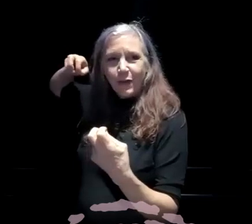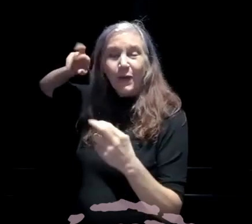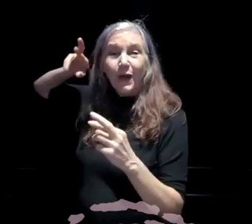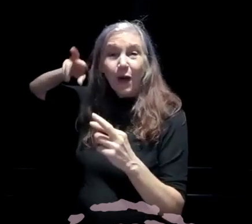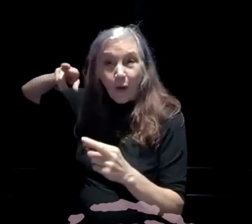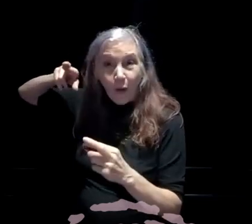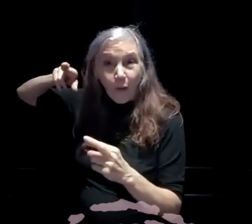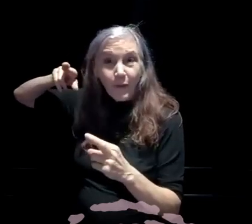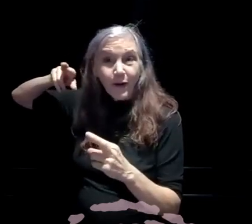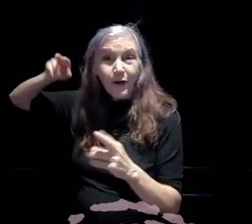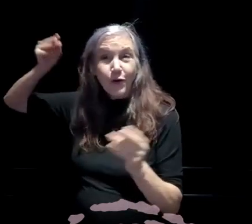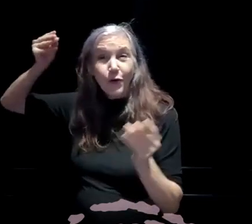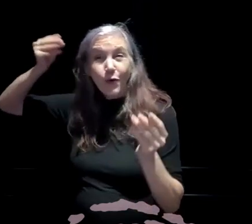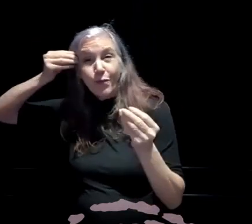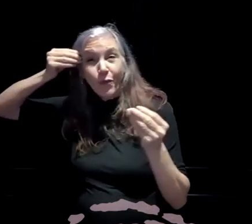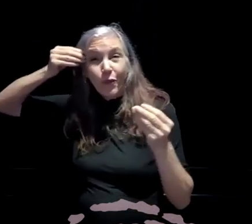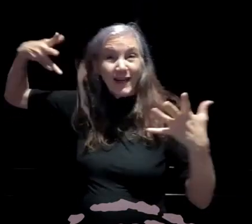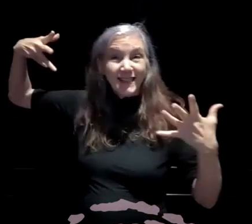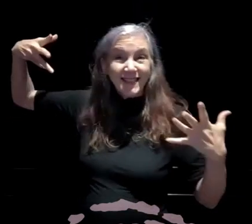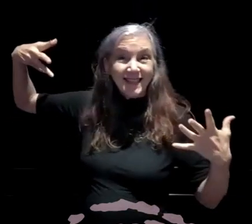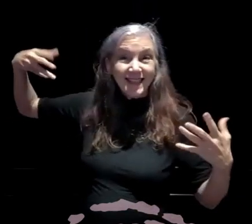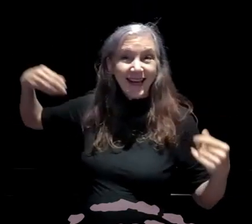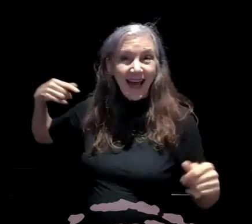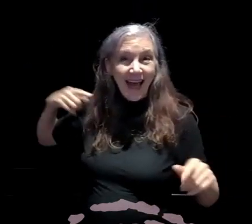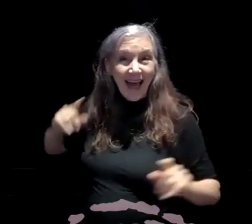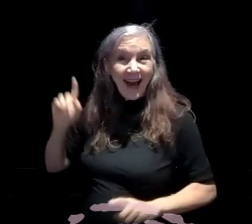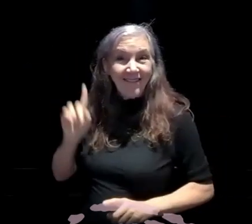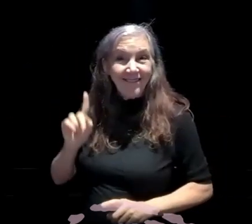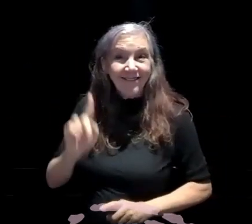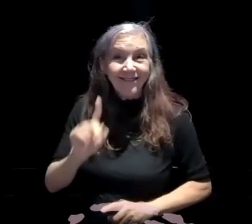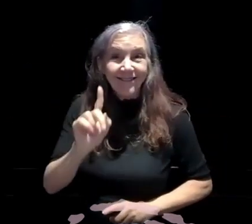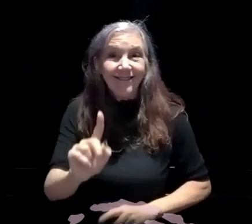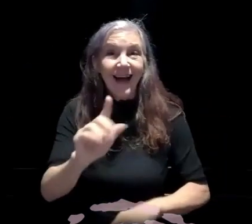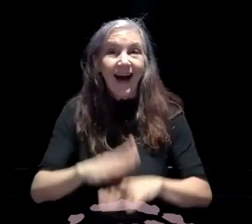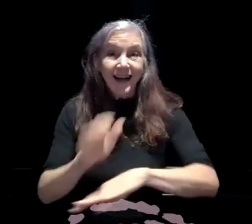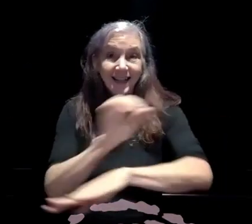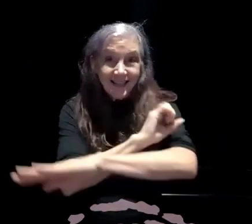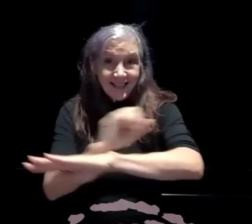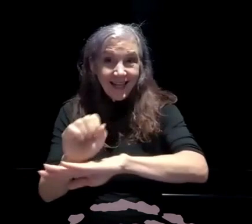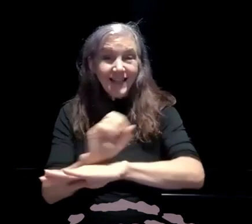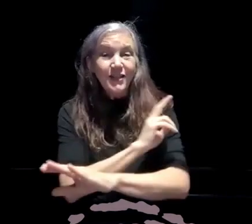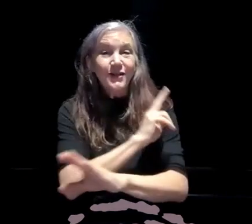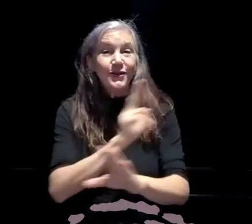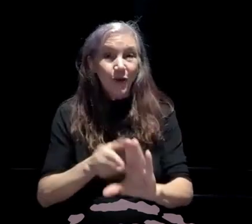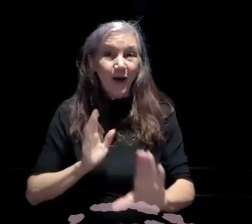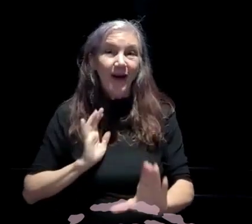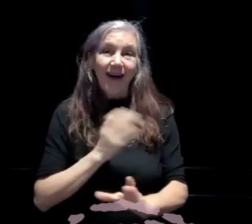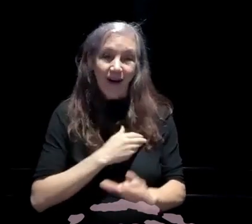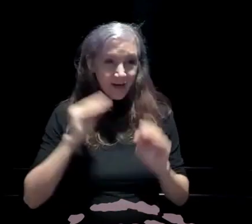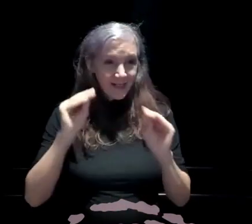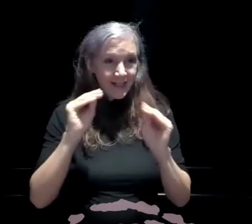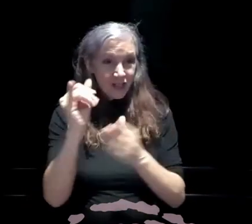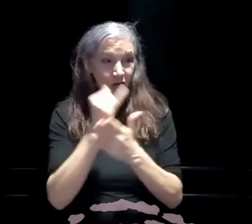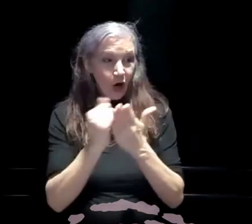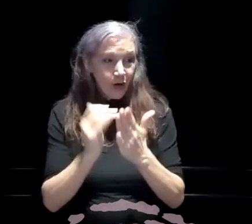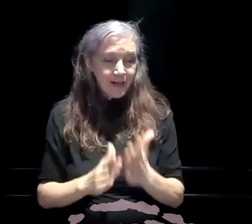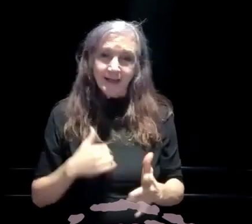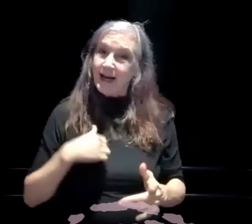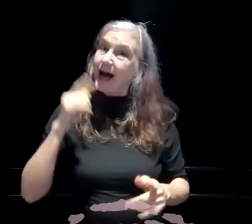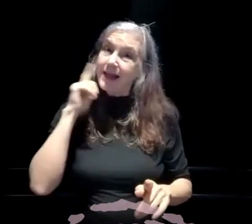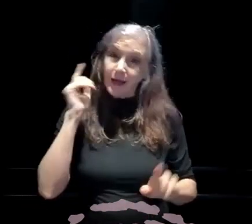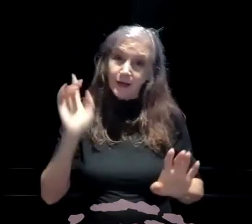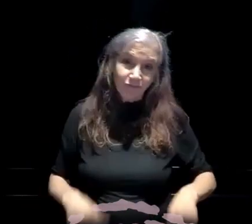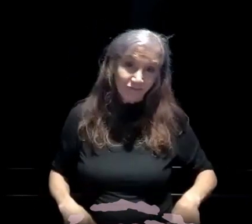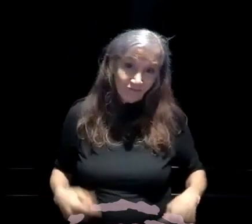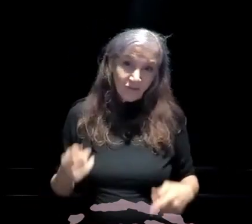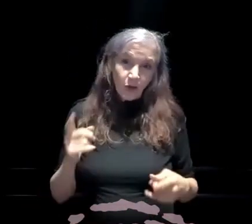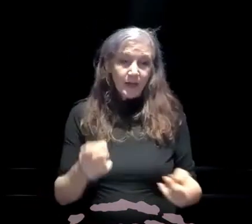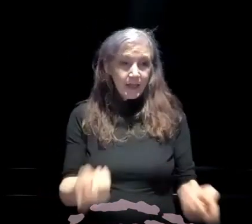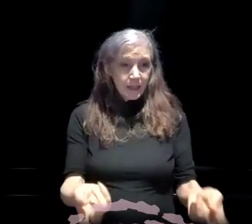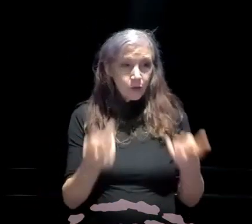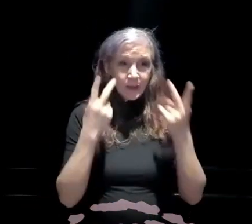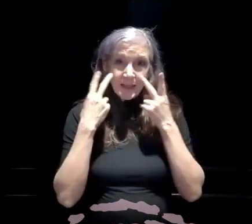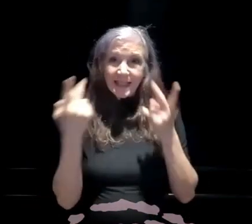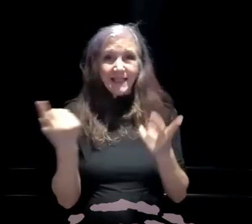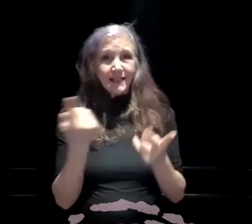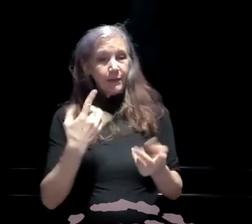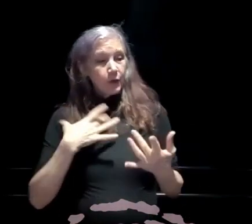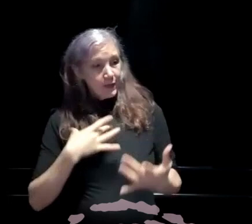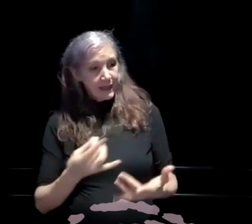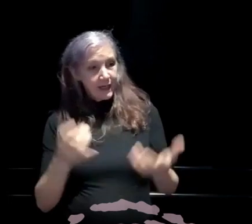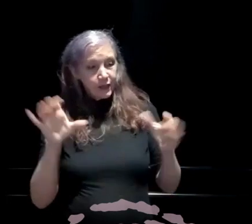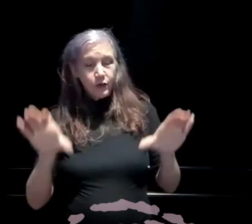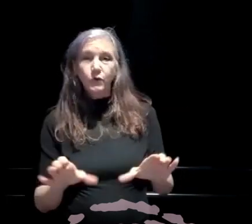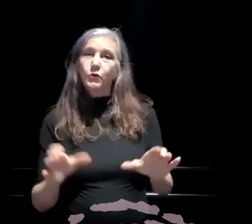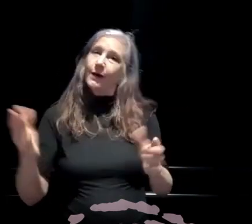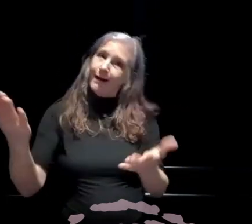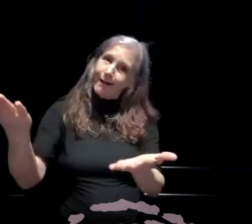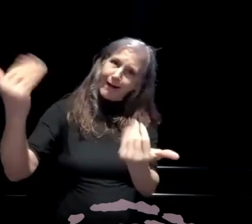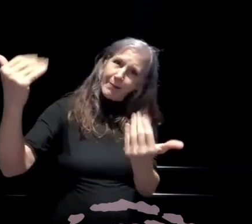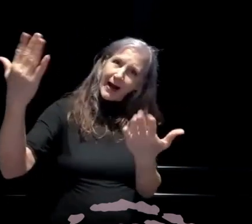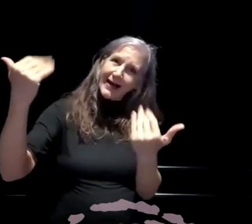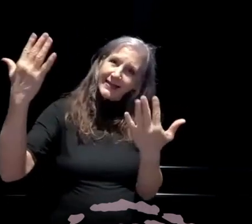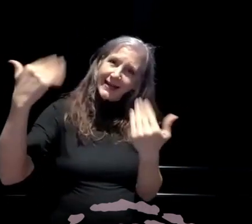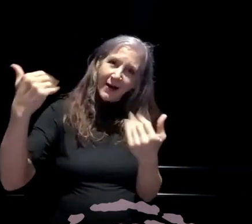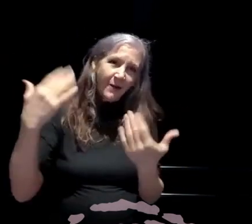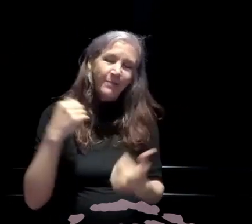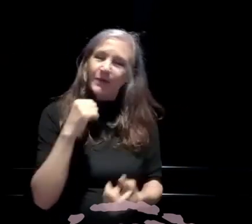We hope that you will take a risk and come on stage and join our teaching artist. And to do that, I think you have to take a risk, see something that you would like to do and come on down.